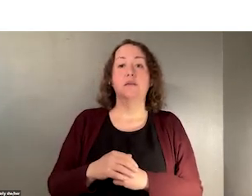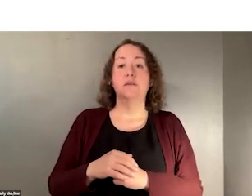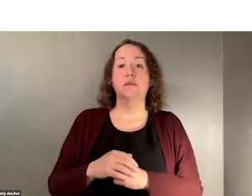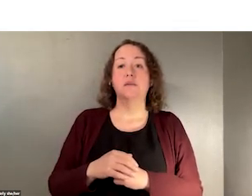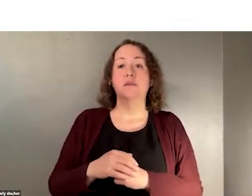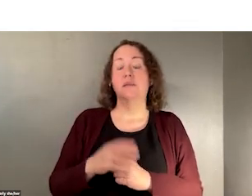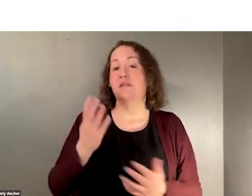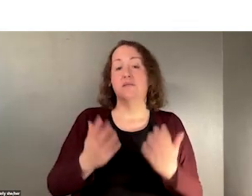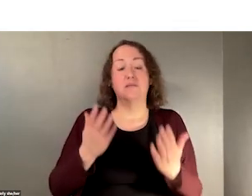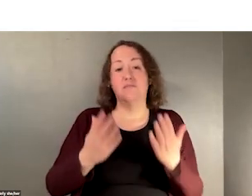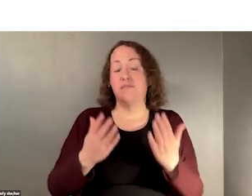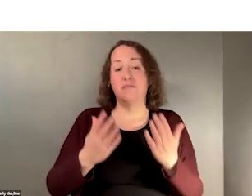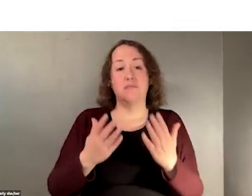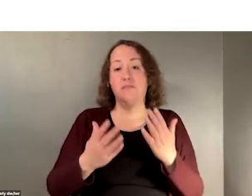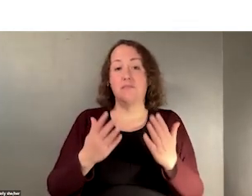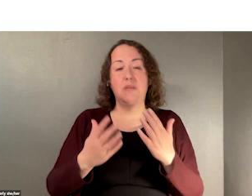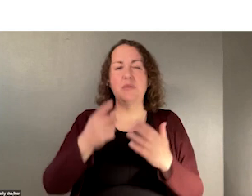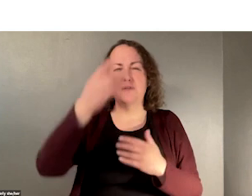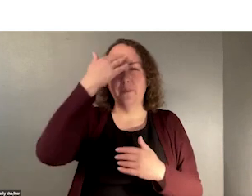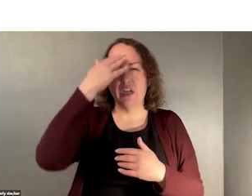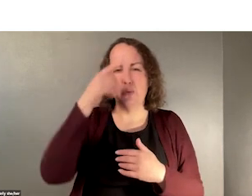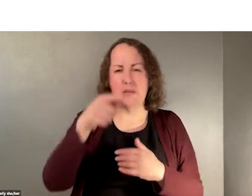of articles -- where you have a gigantic author list.